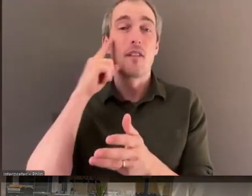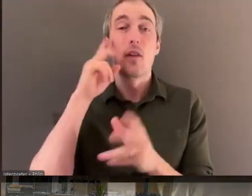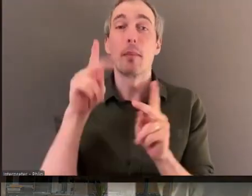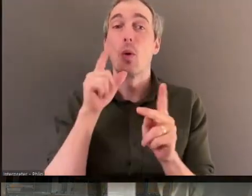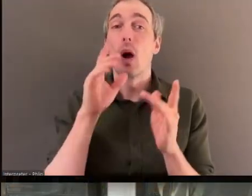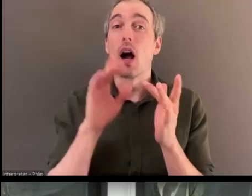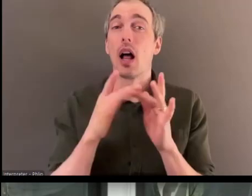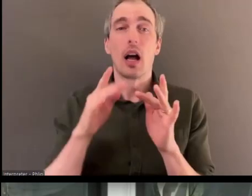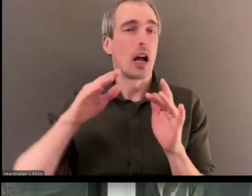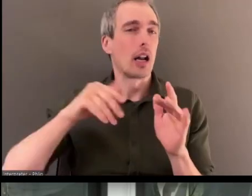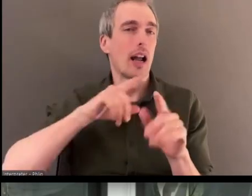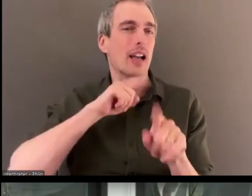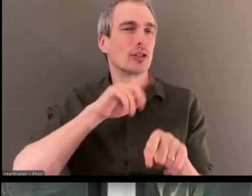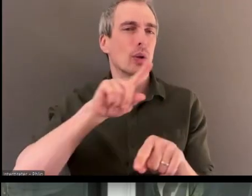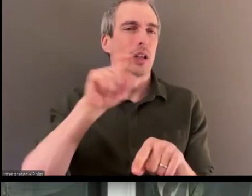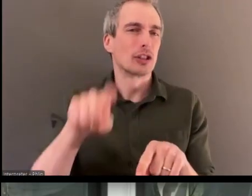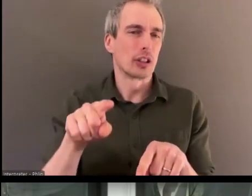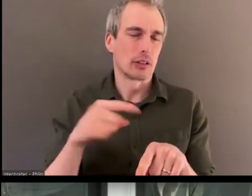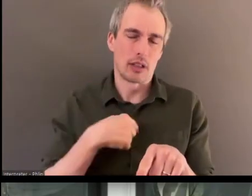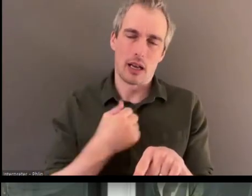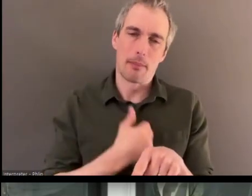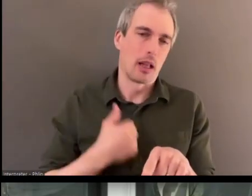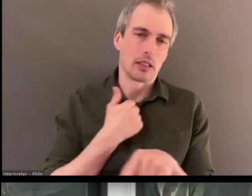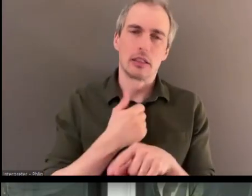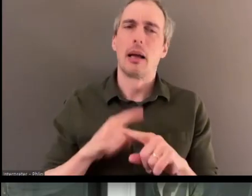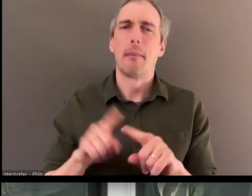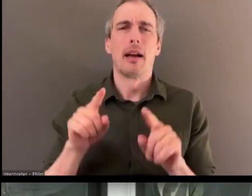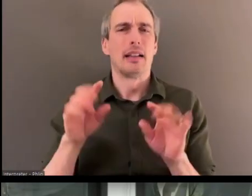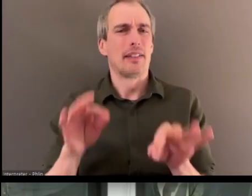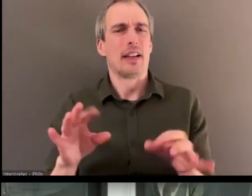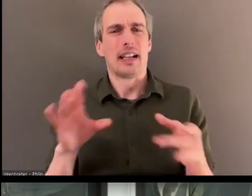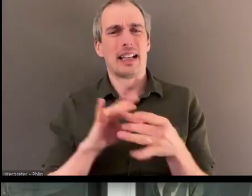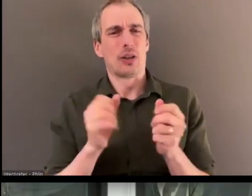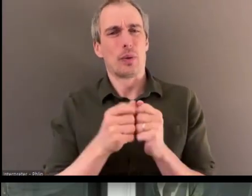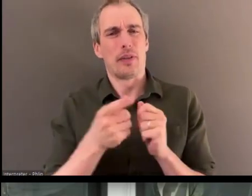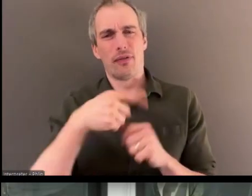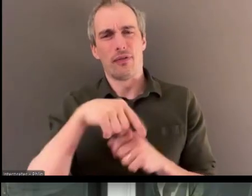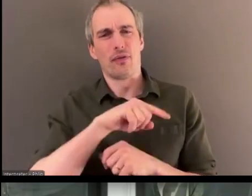But definitely connect with these guys and continue the conversation with them